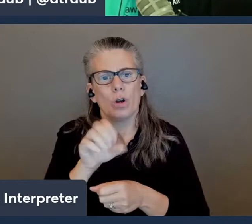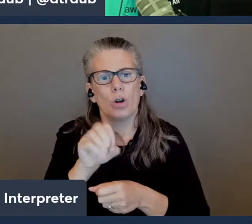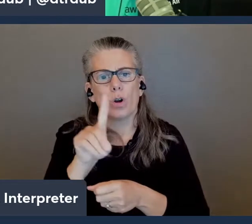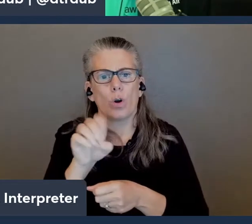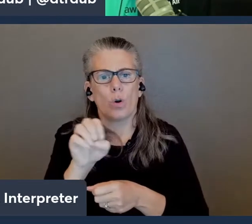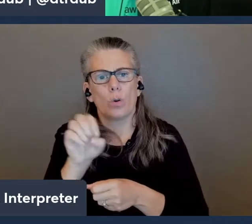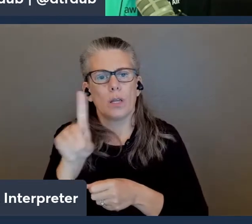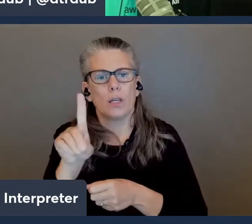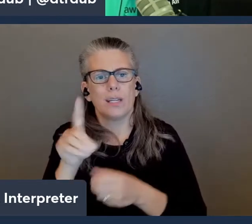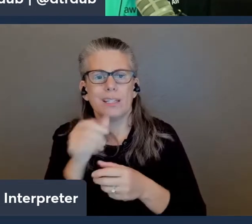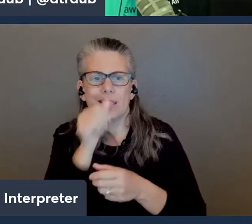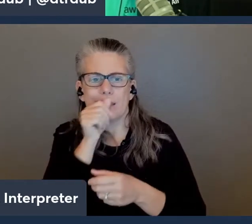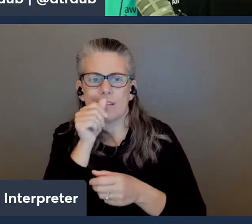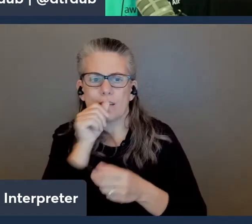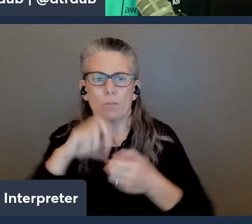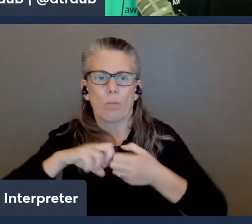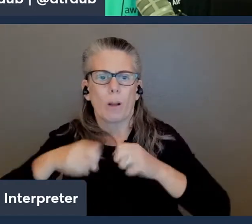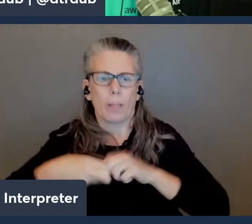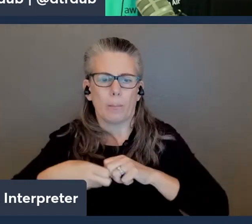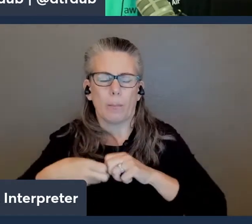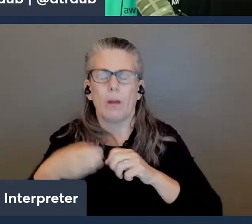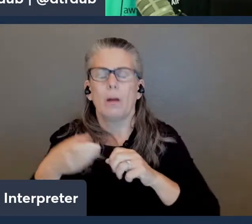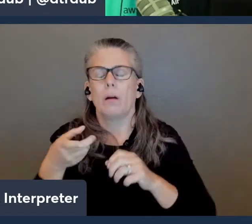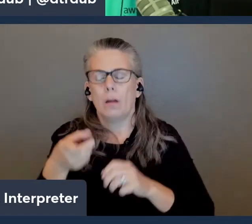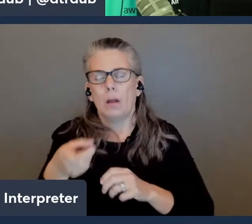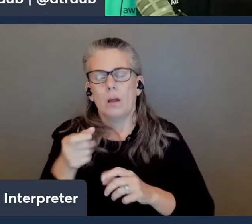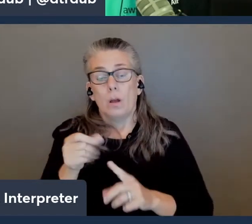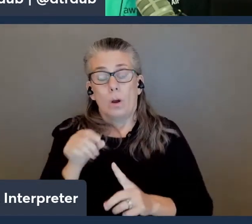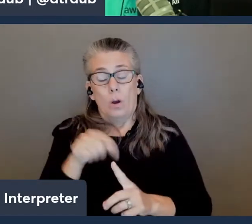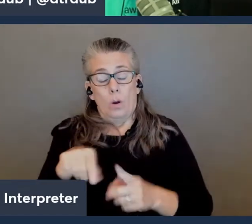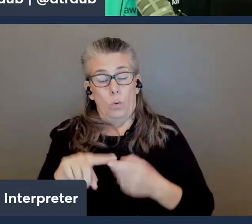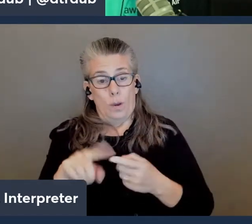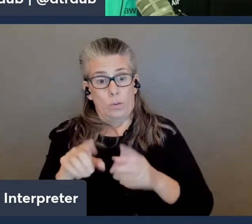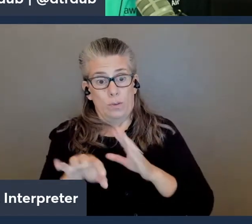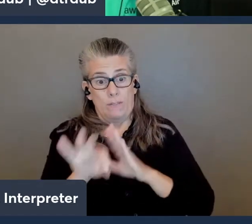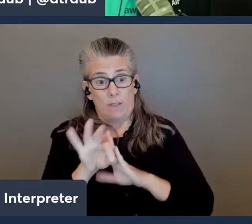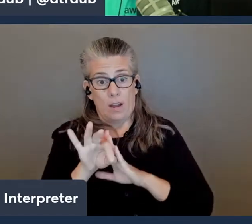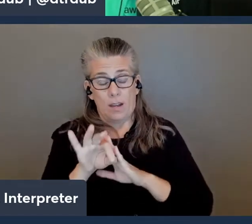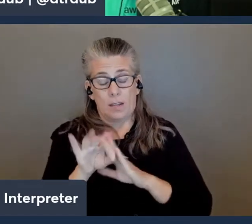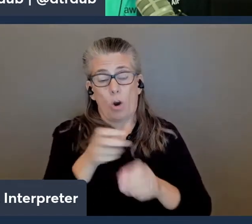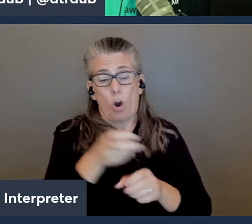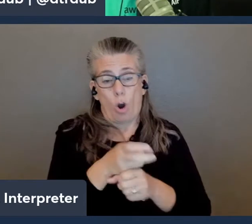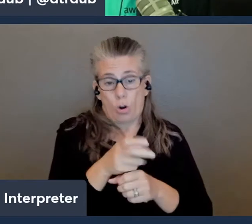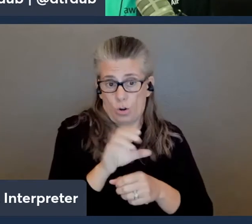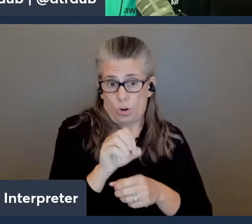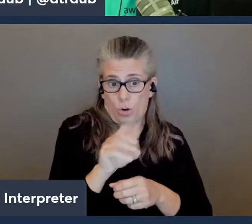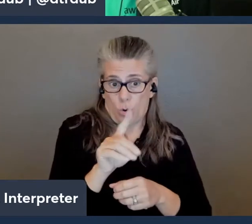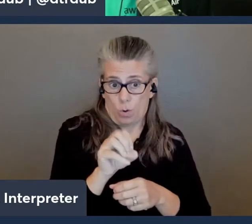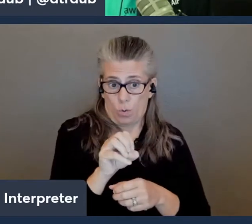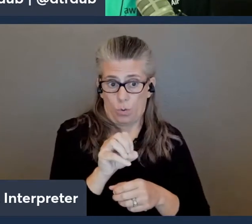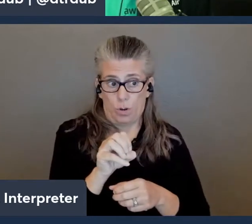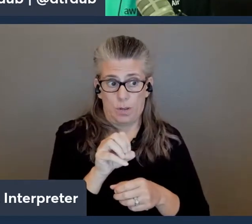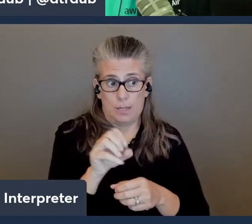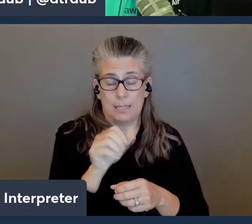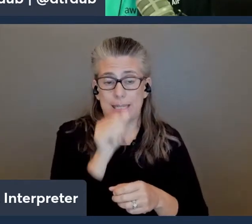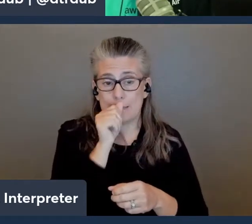So when we find a hard-coded secret in your code, you'll get what we call an actionable recommendation